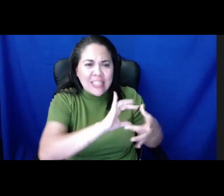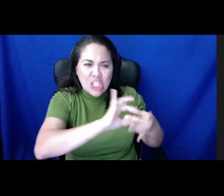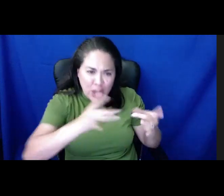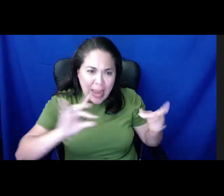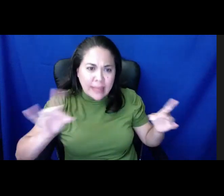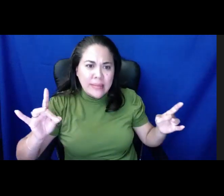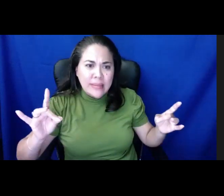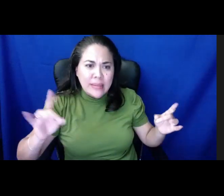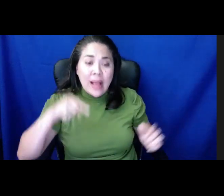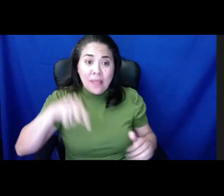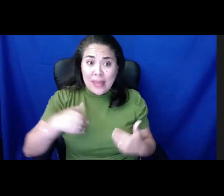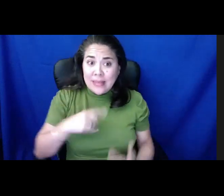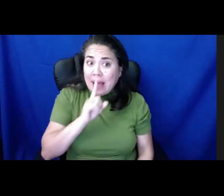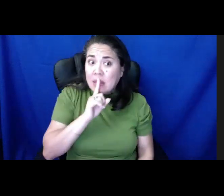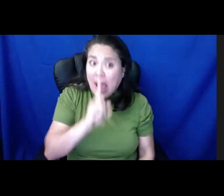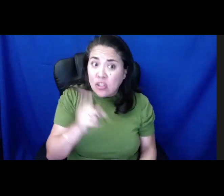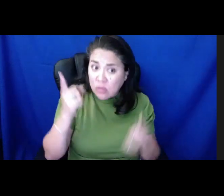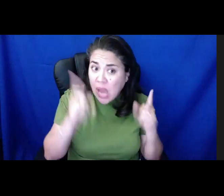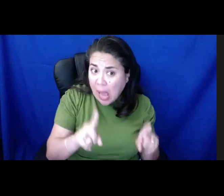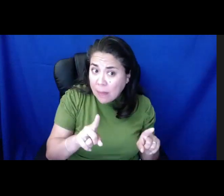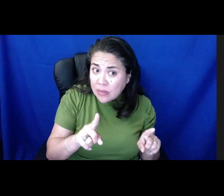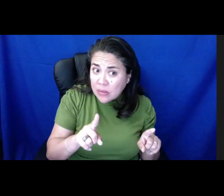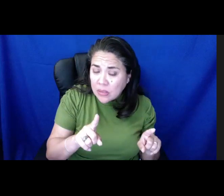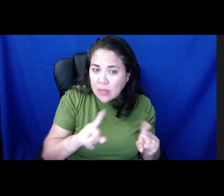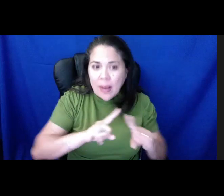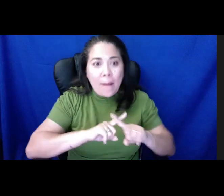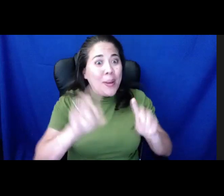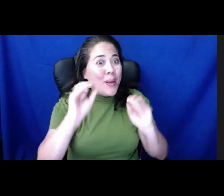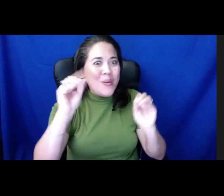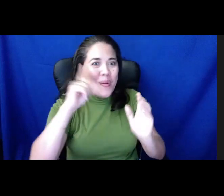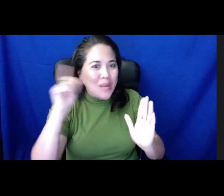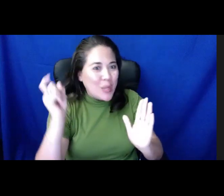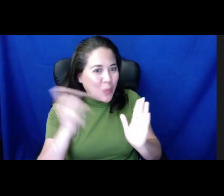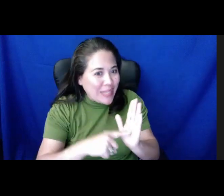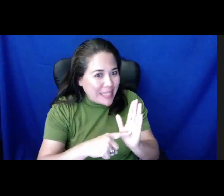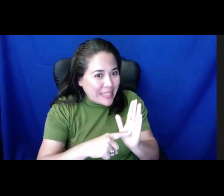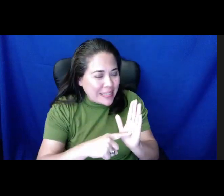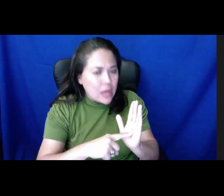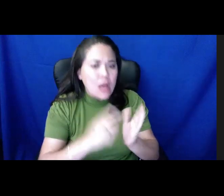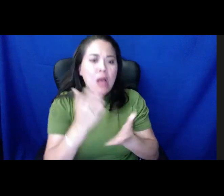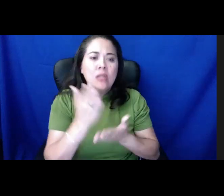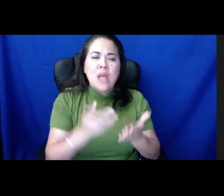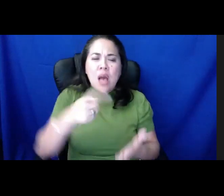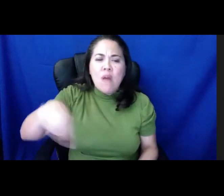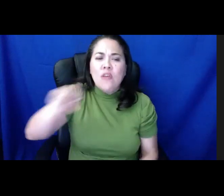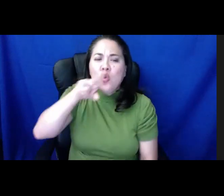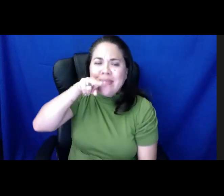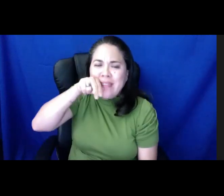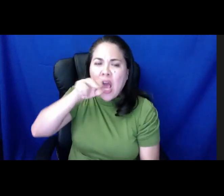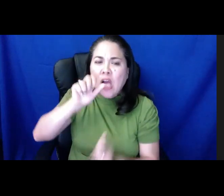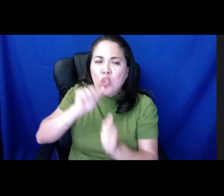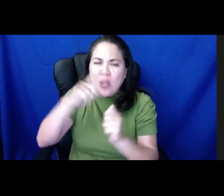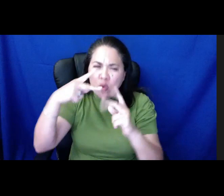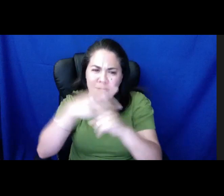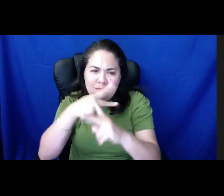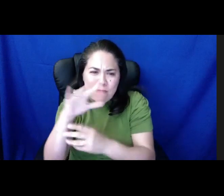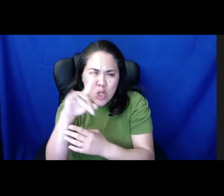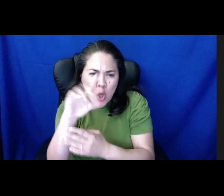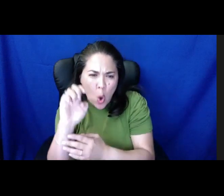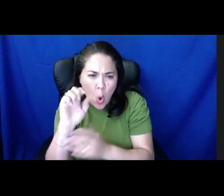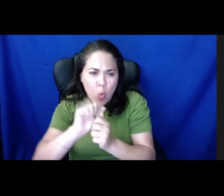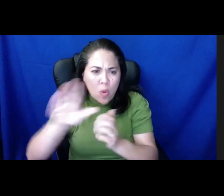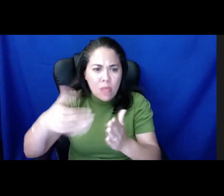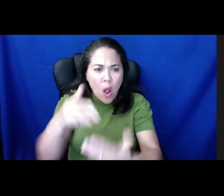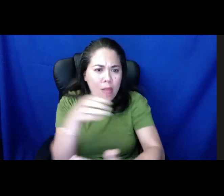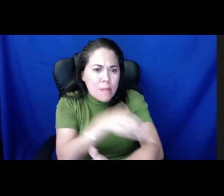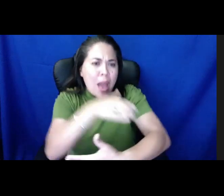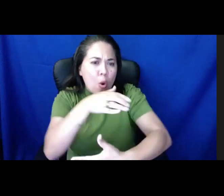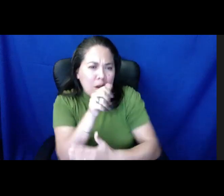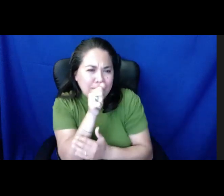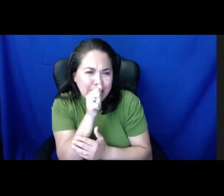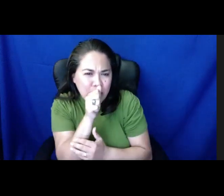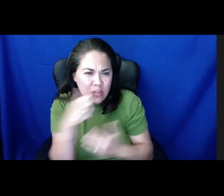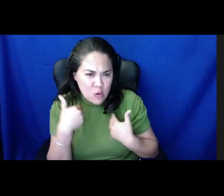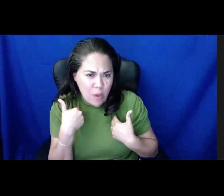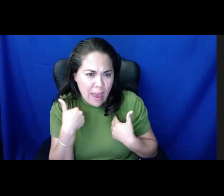Leslie McIntosh: This has actually happened, but there are no witnesses, except those of us have towns riddled with ciphers without the power, the secrecy avails and its burdens to.